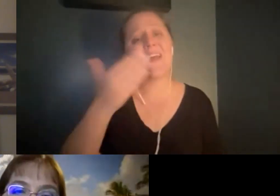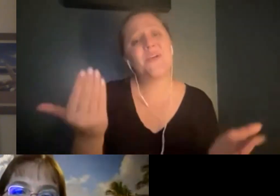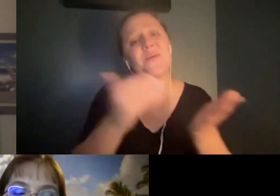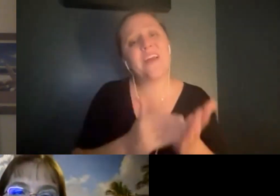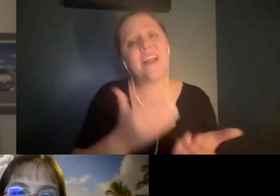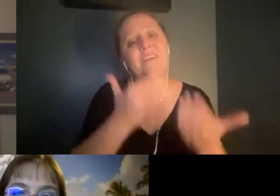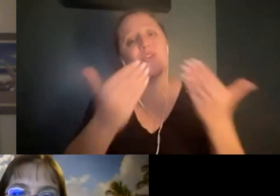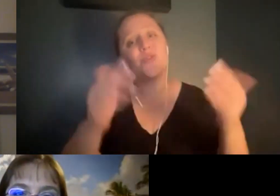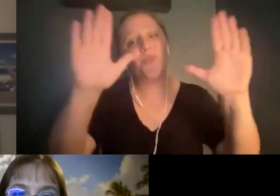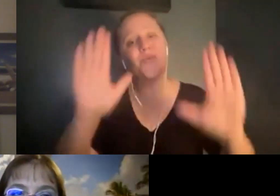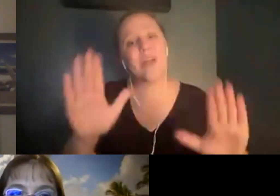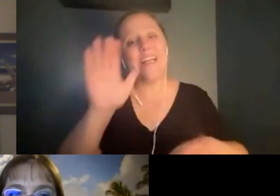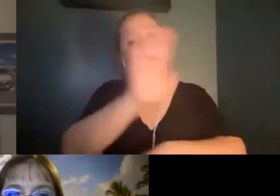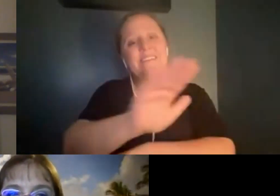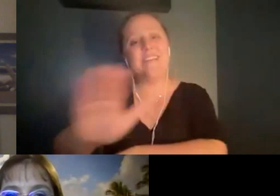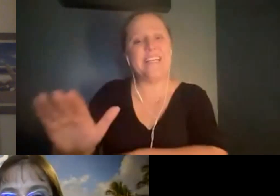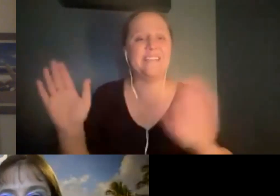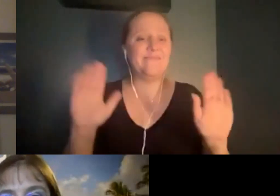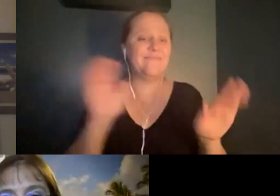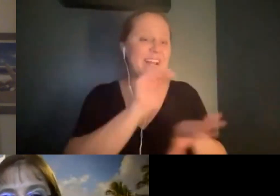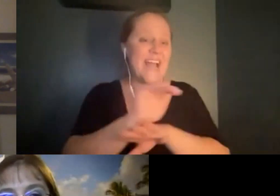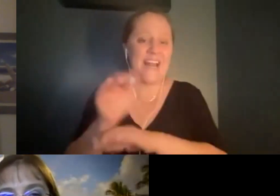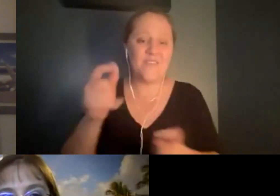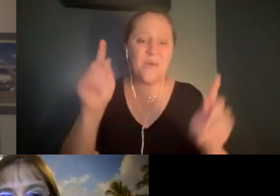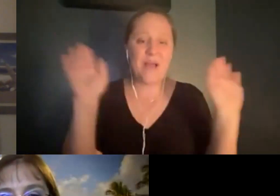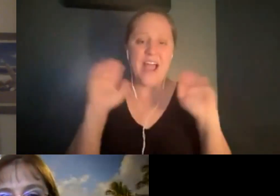evening. Nikki: Night everybody, thank you.